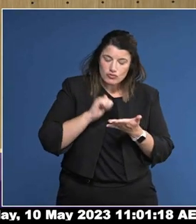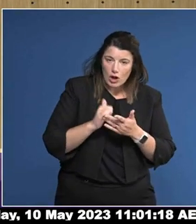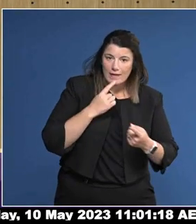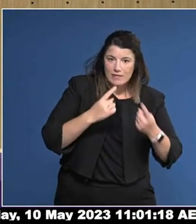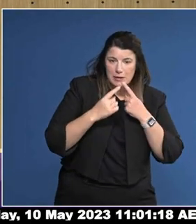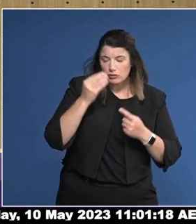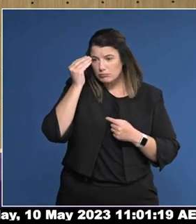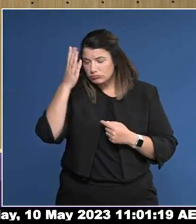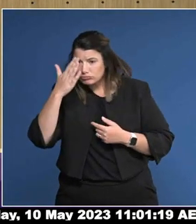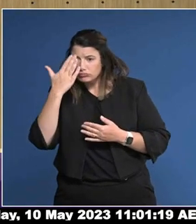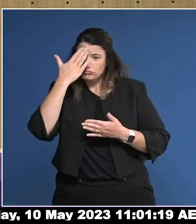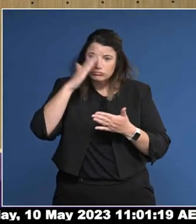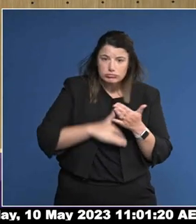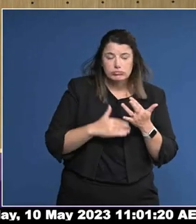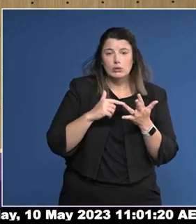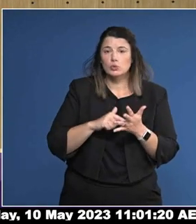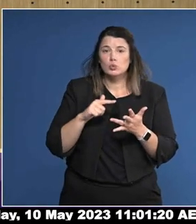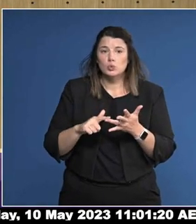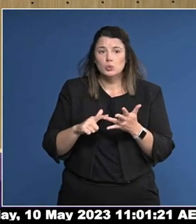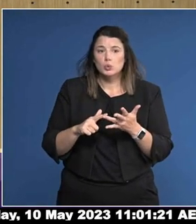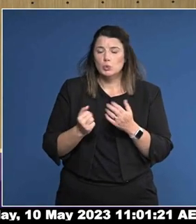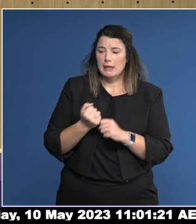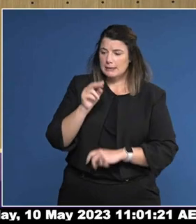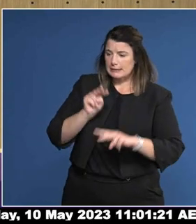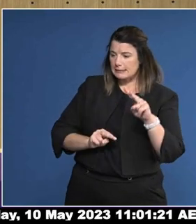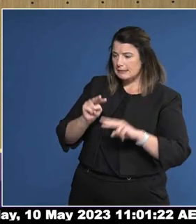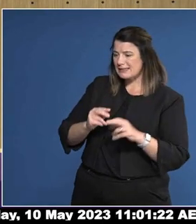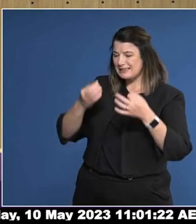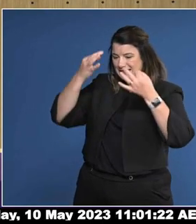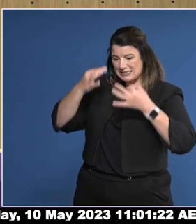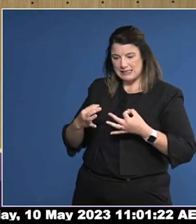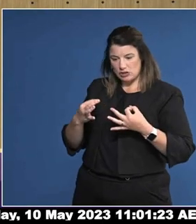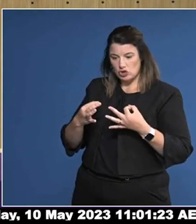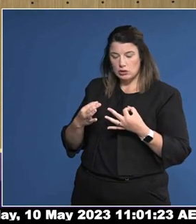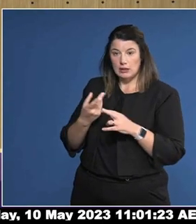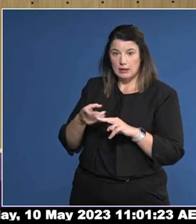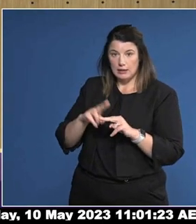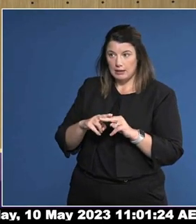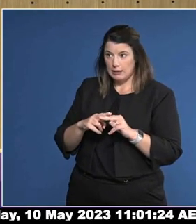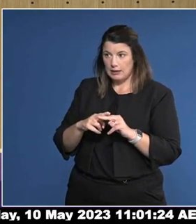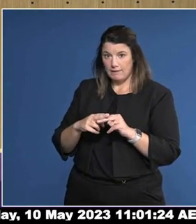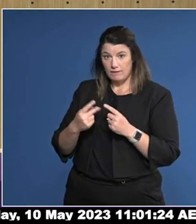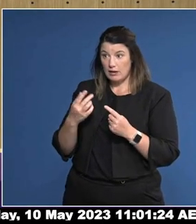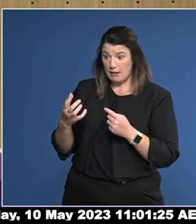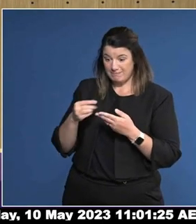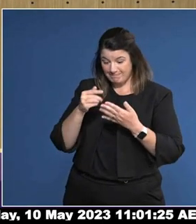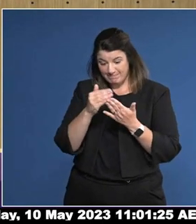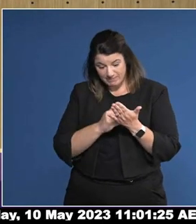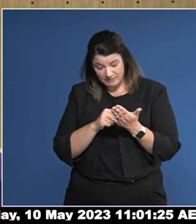expertise to make a judgment about whether it meets the reporting thresholds as set out in the legislation.